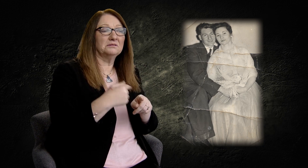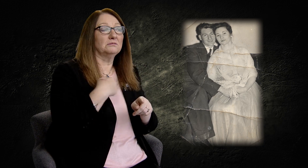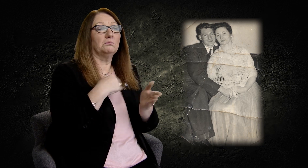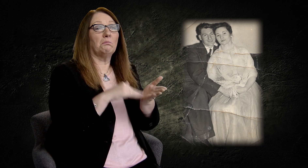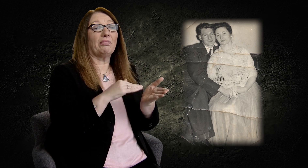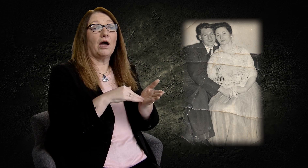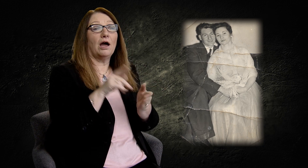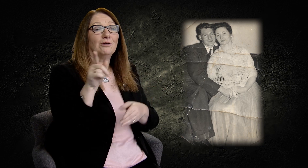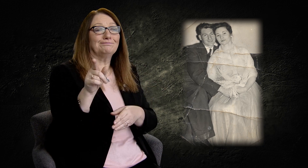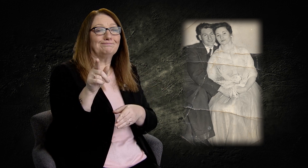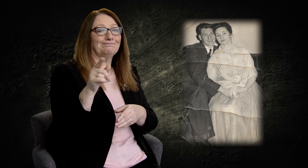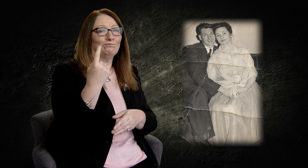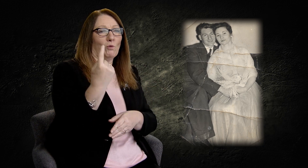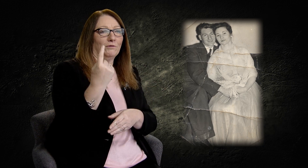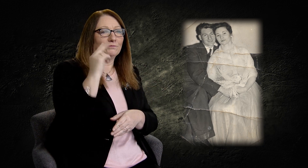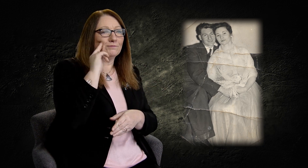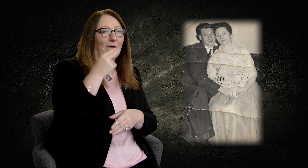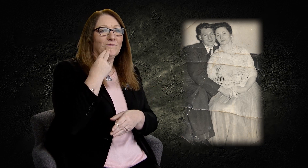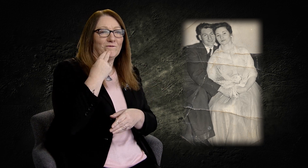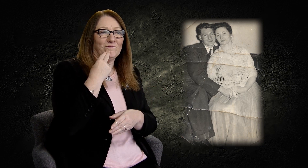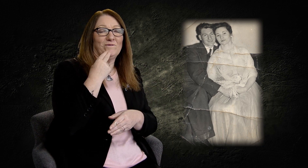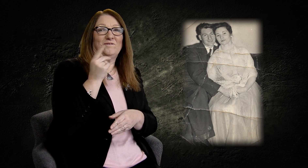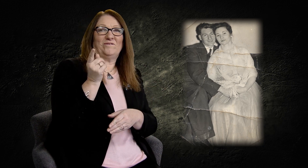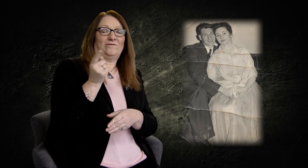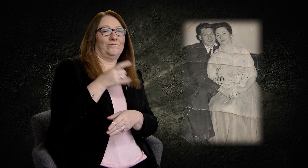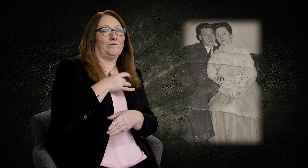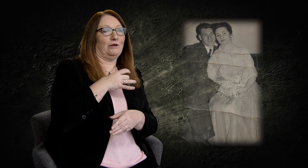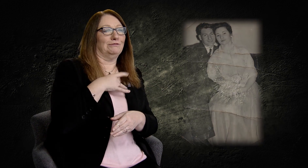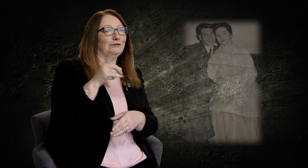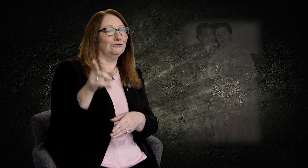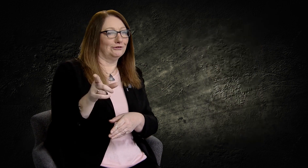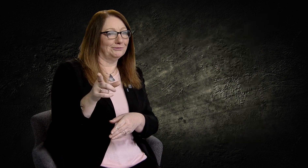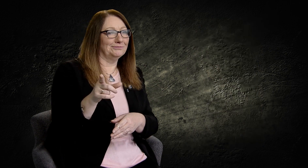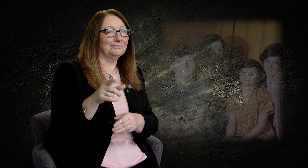My mother was Irish and the only person in her family that was Deaf.